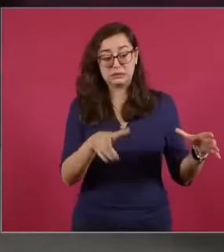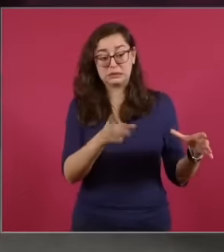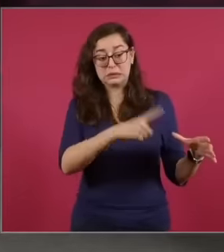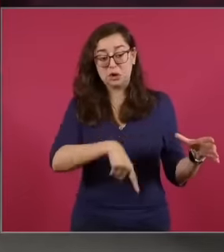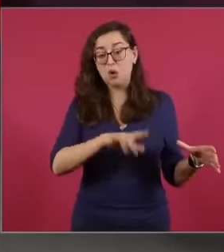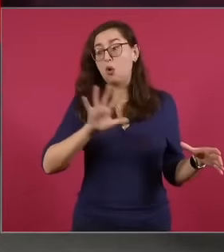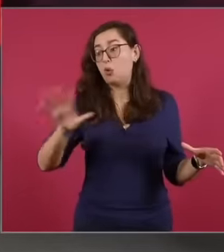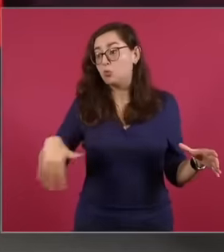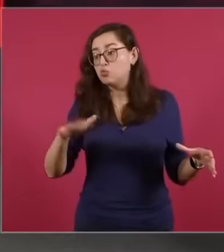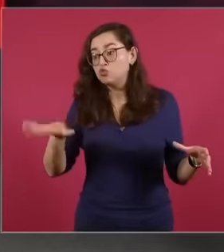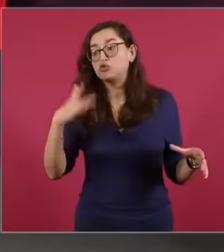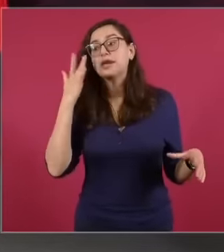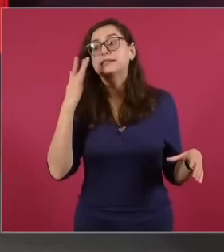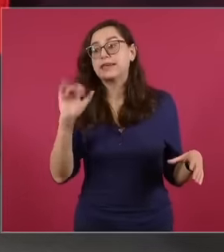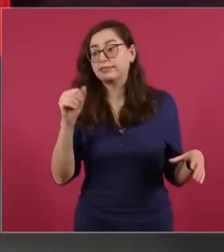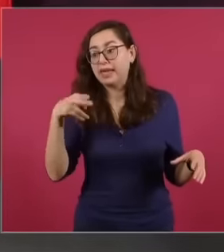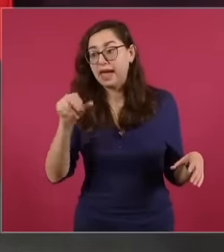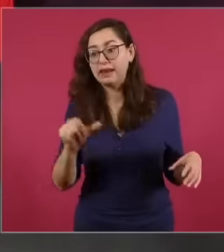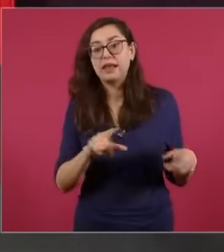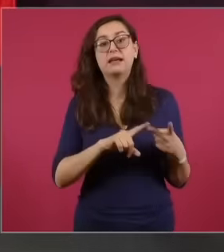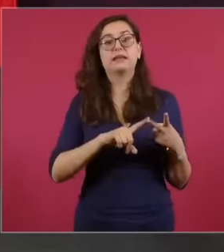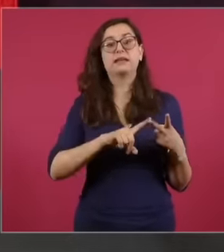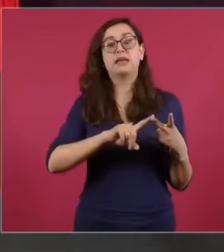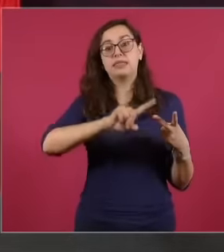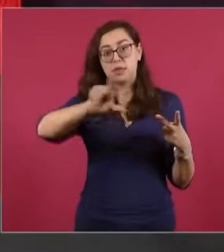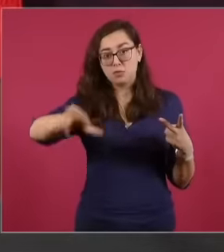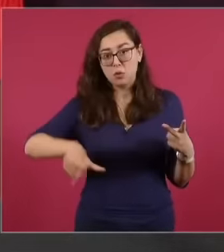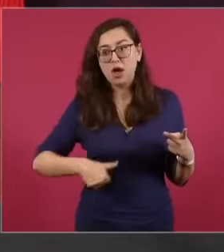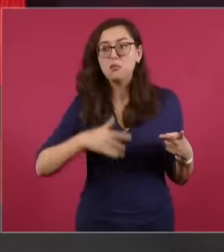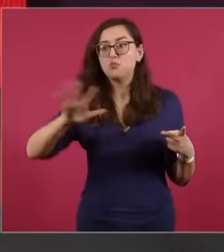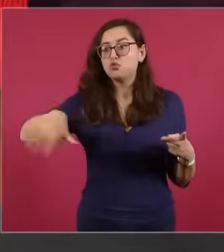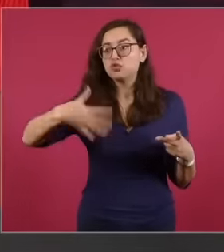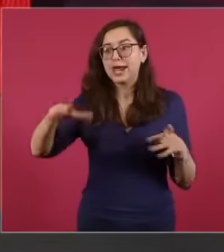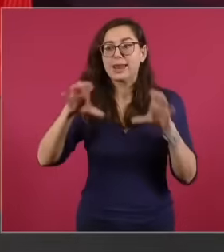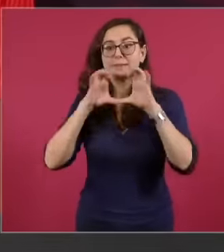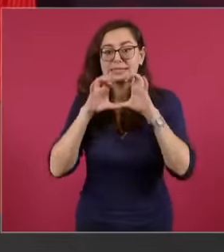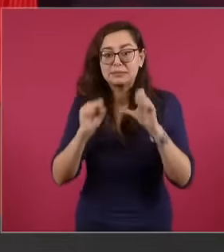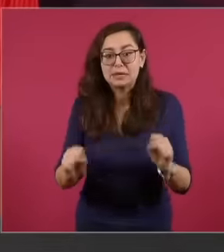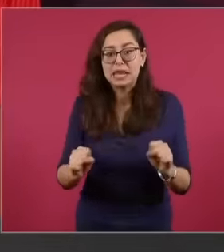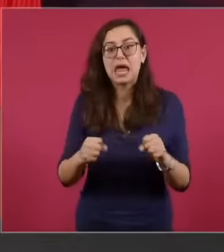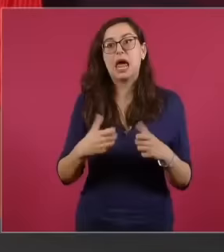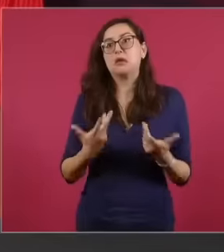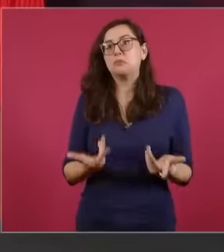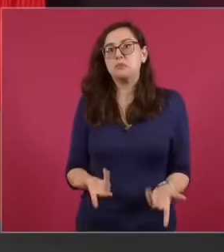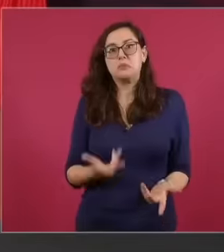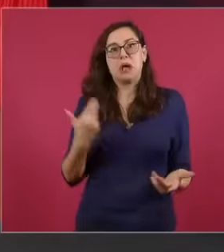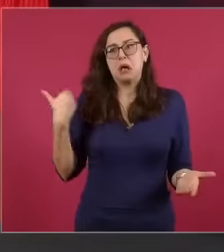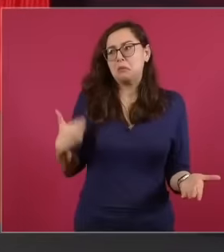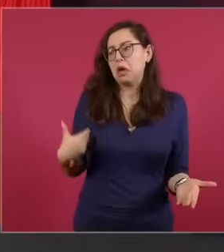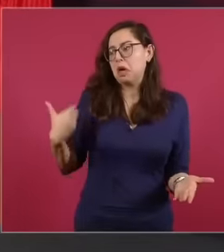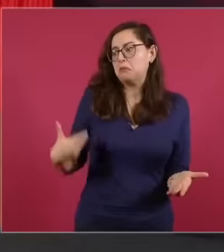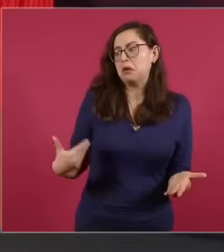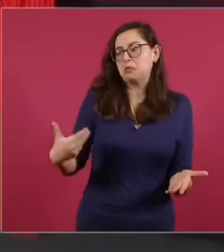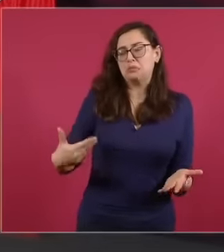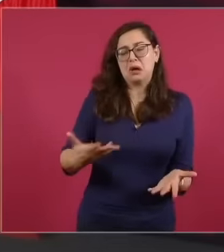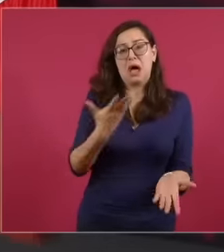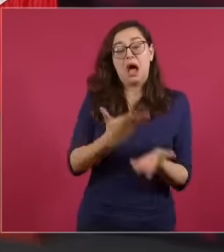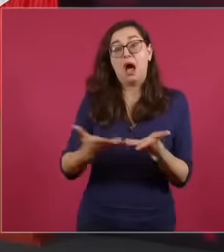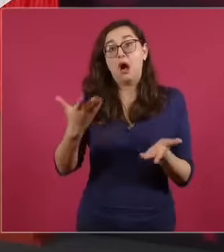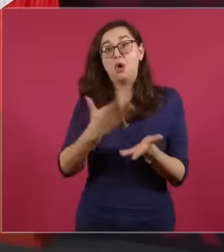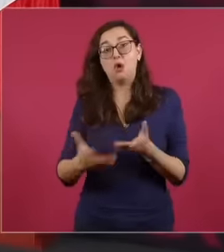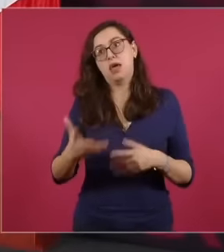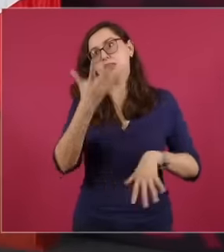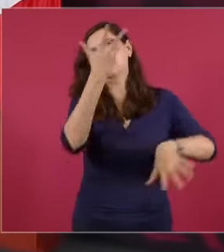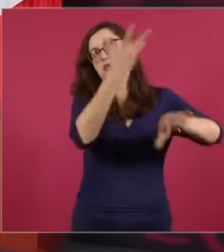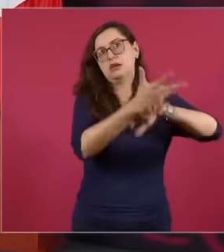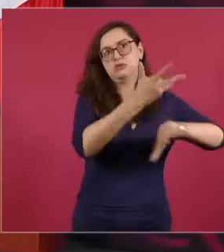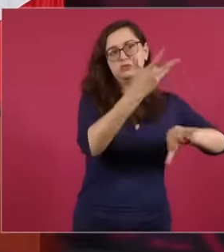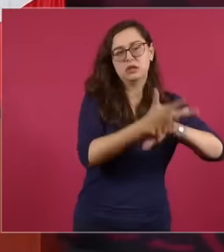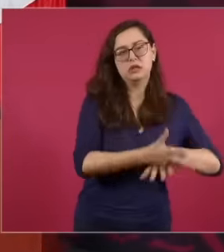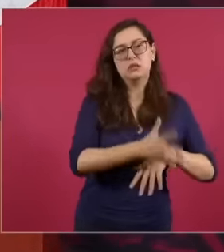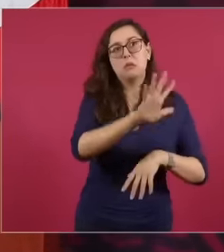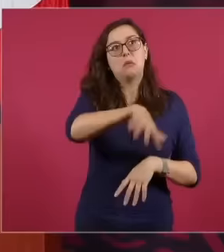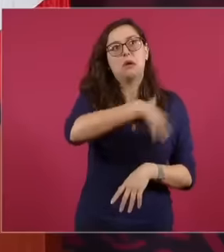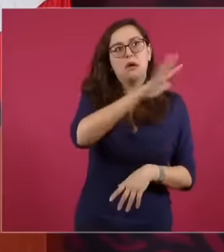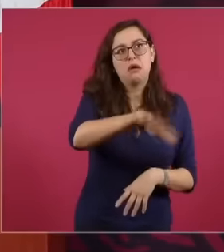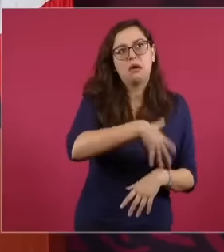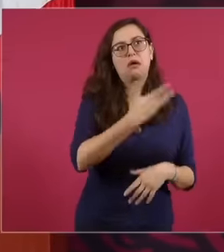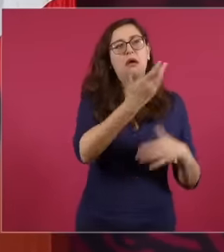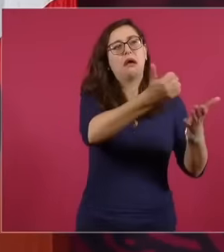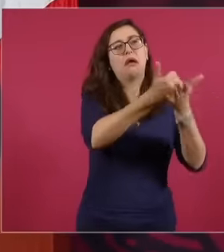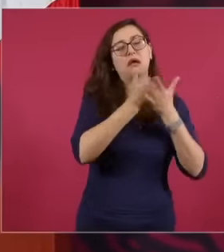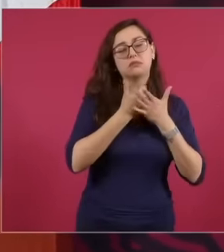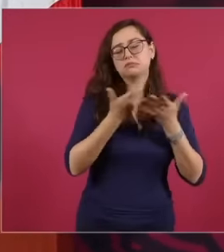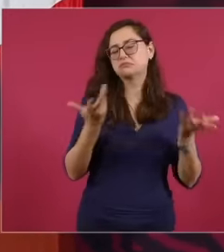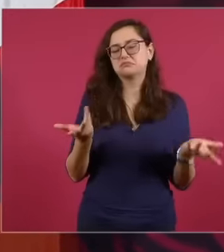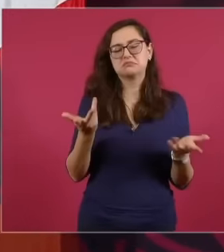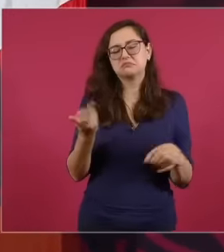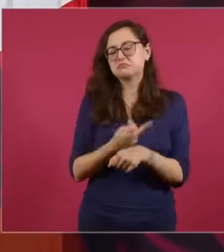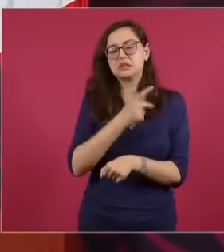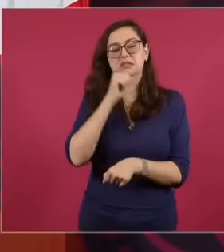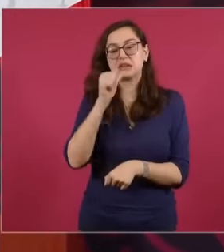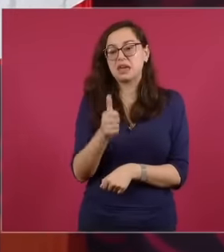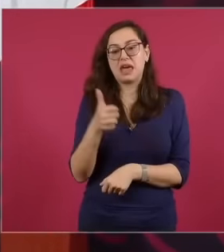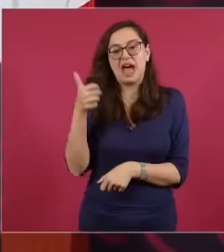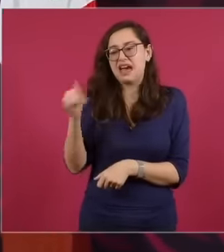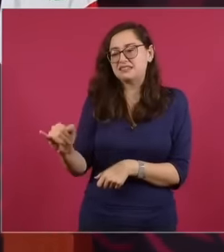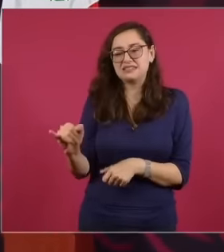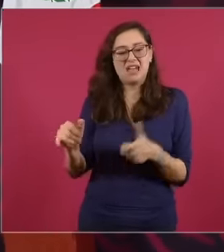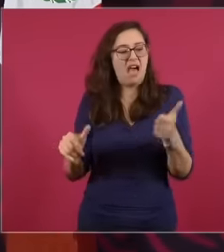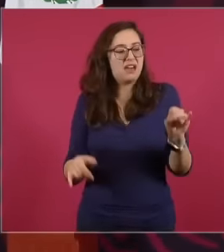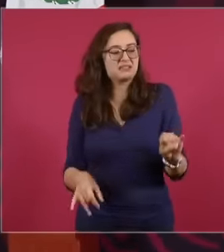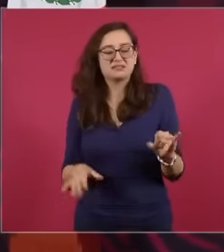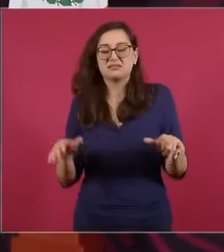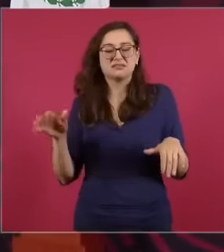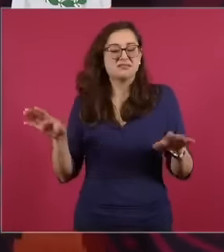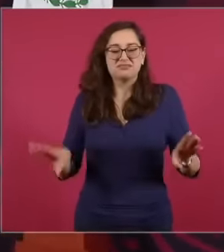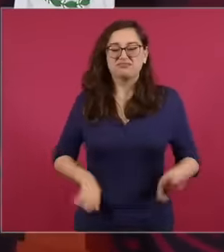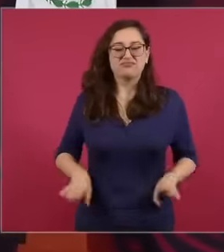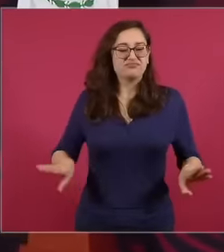abroad they are always like that but no nothing happens, it's this adás to a certain extent